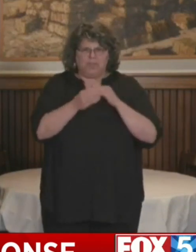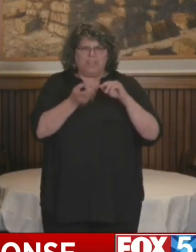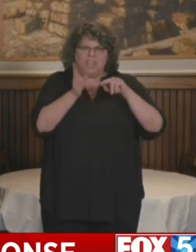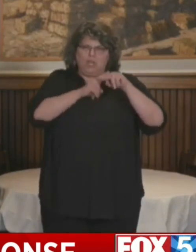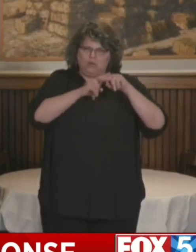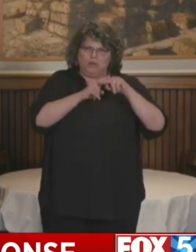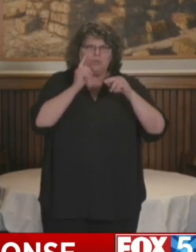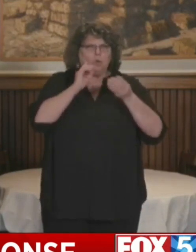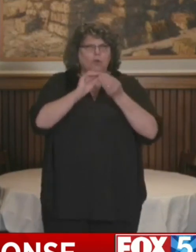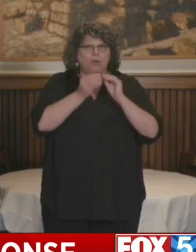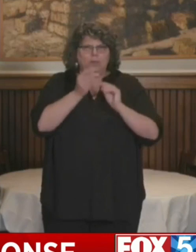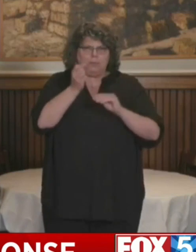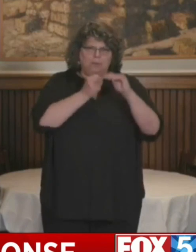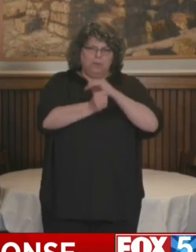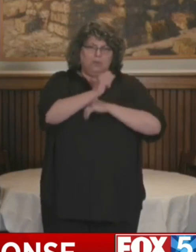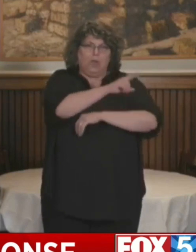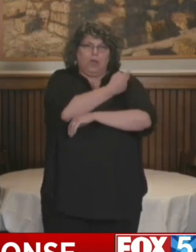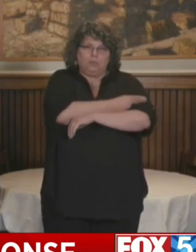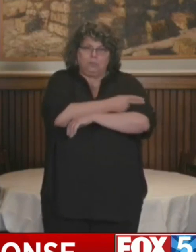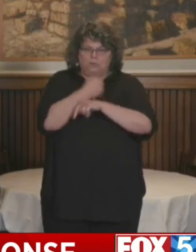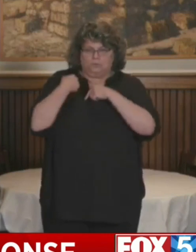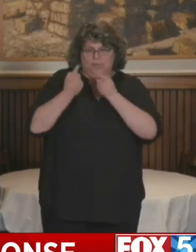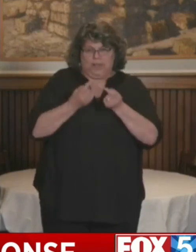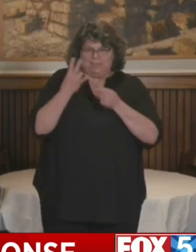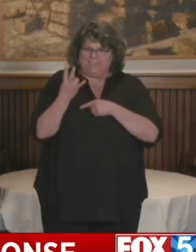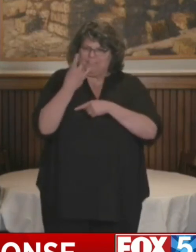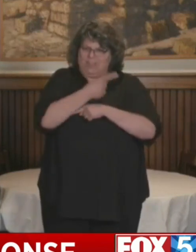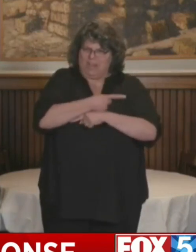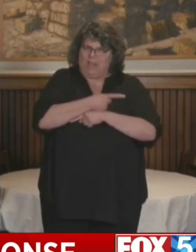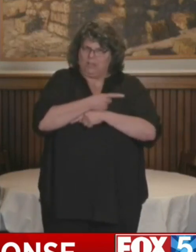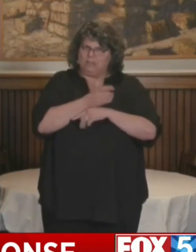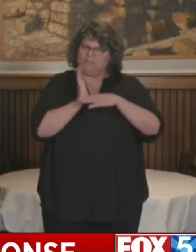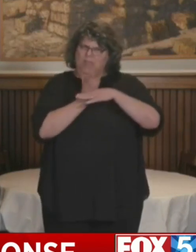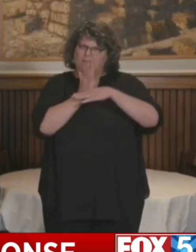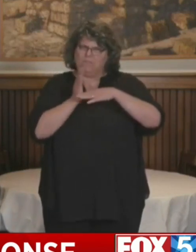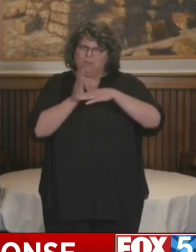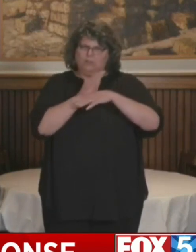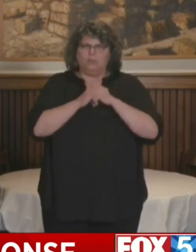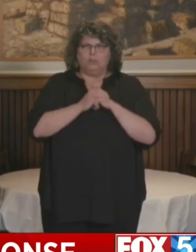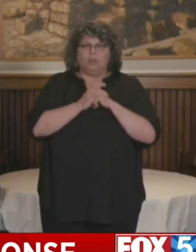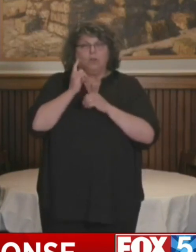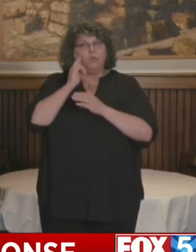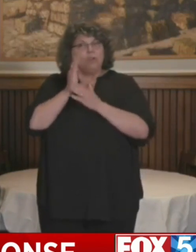2 DATA POINTS ARE HOSPITALIZATIONS LOOKING AT NO GREATER THAN 5% INCREASE IN